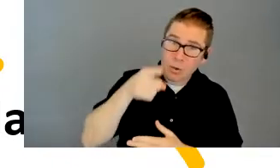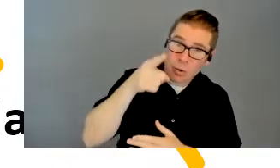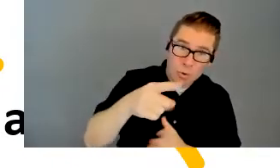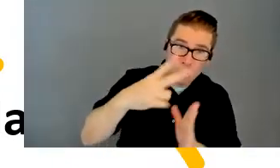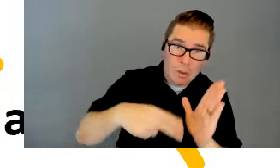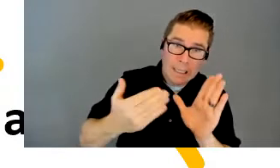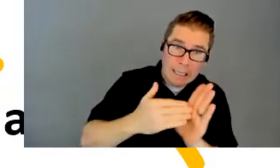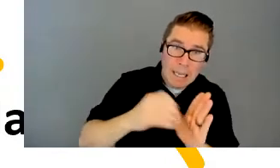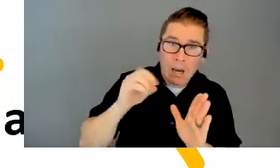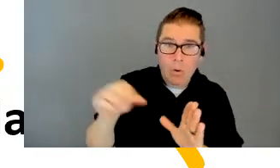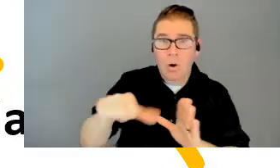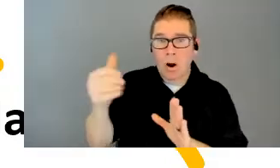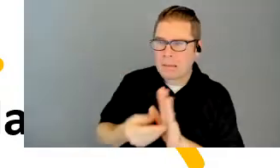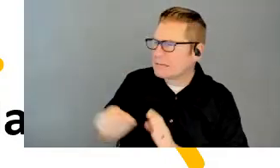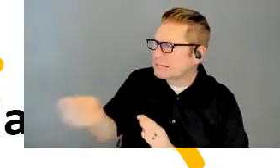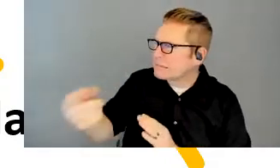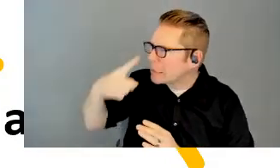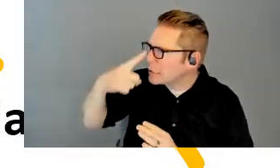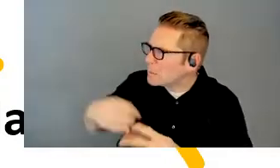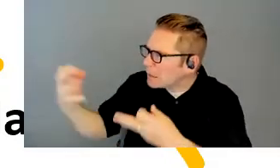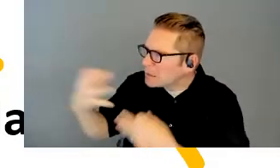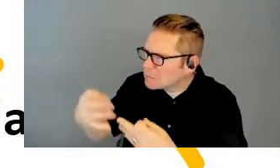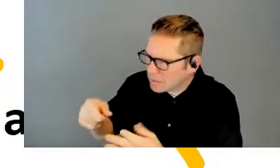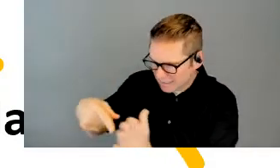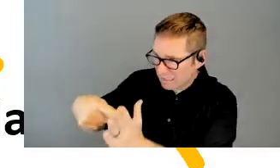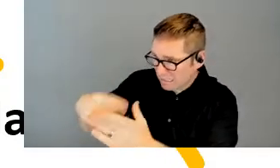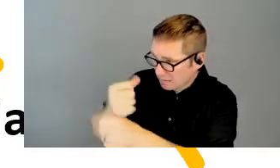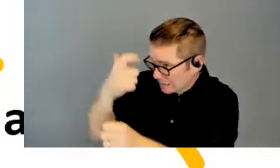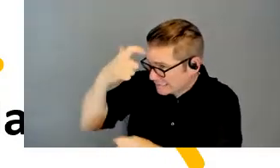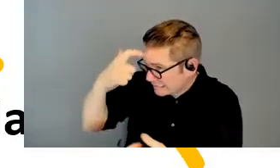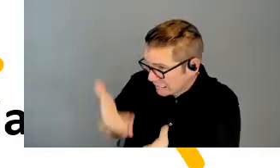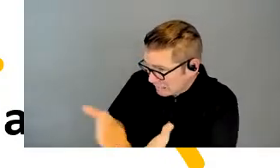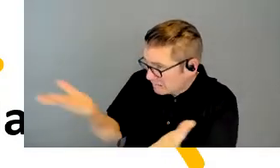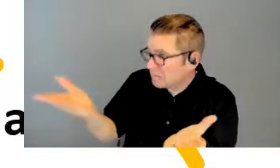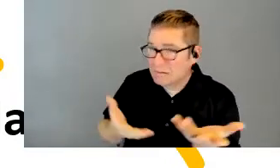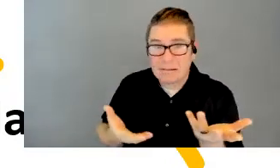of my online classes and the discussion board requirements as much as I thought it was as clear as day,